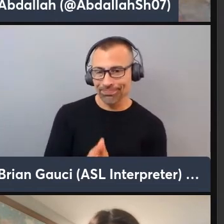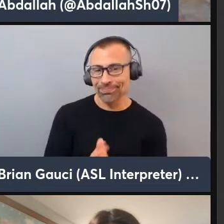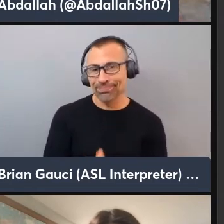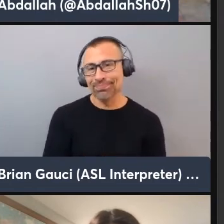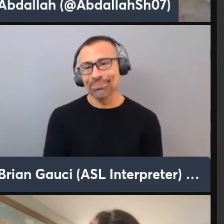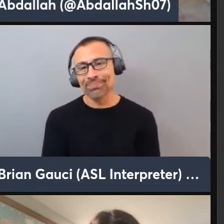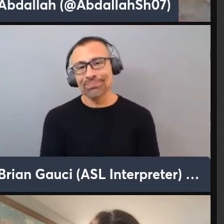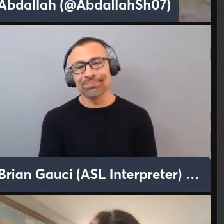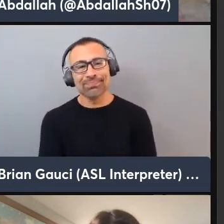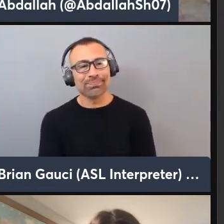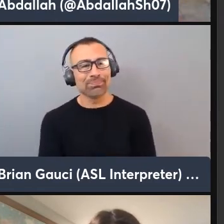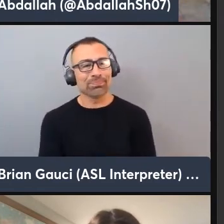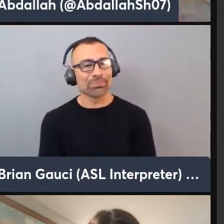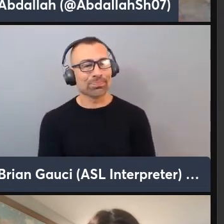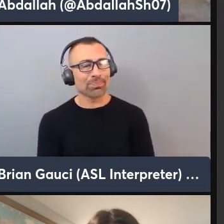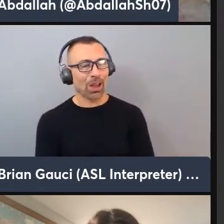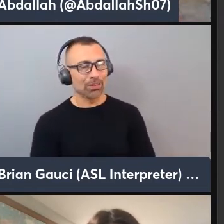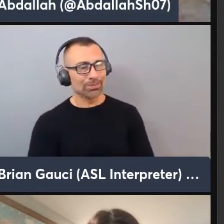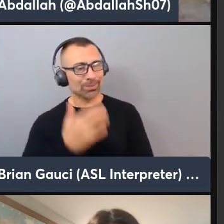Awesome. Yeah.